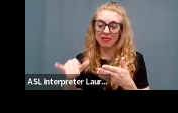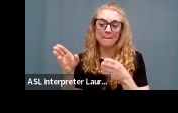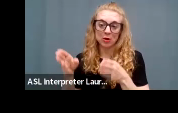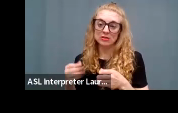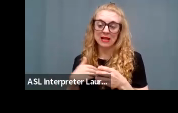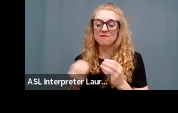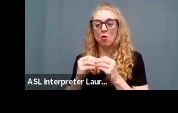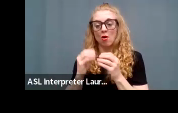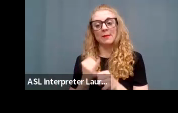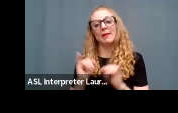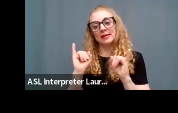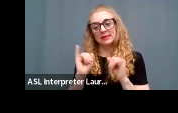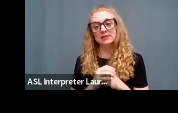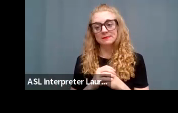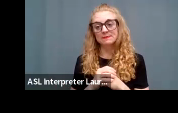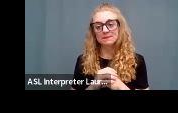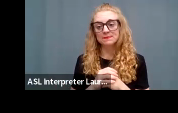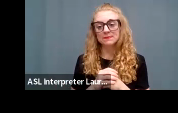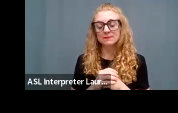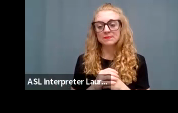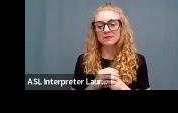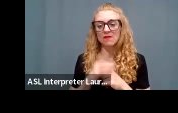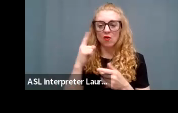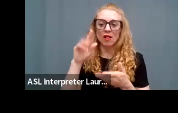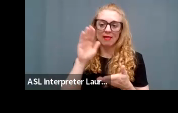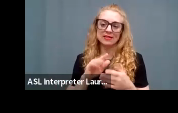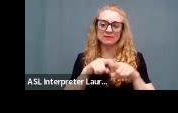degree of Independence uh when it comes to other people then we have to look at their objectives